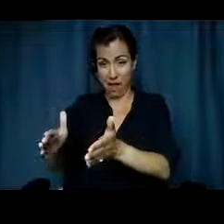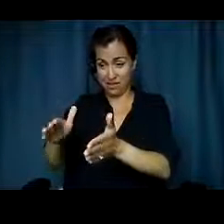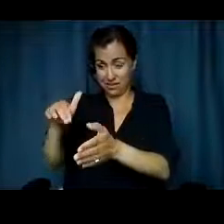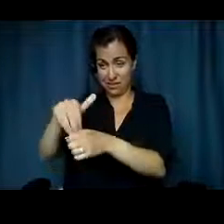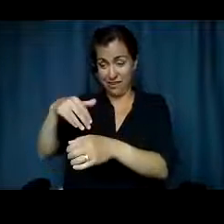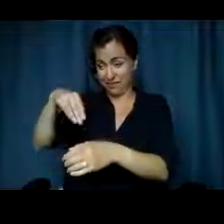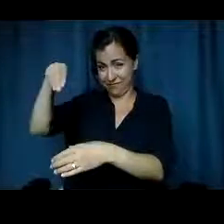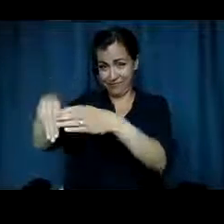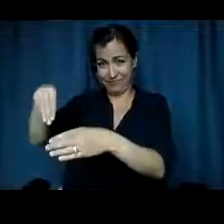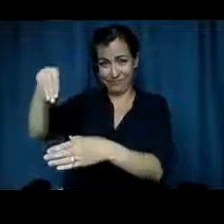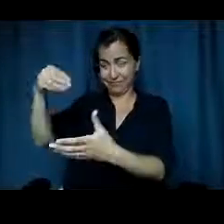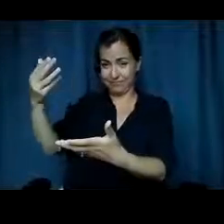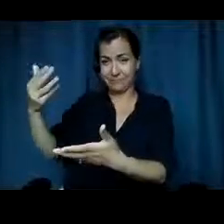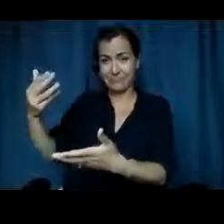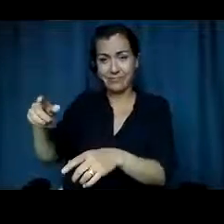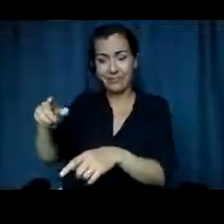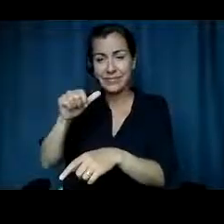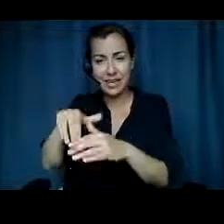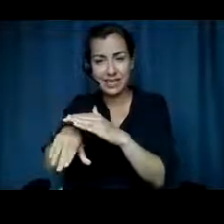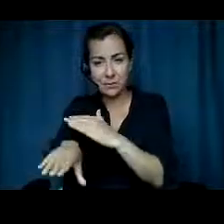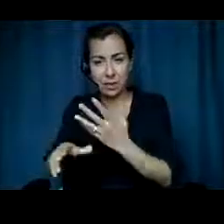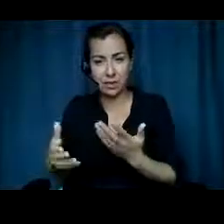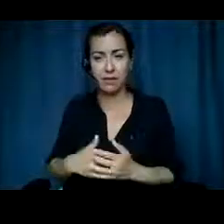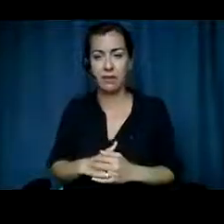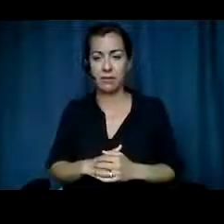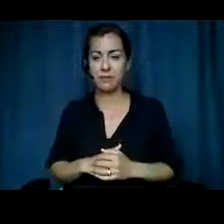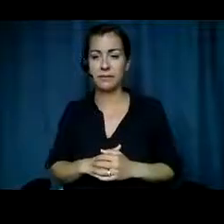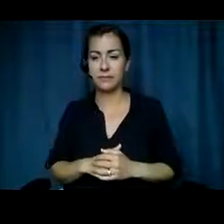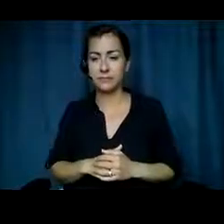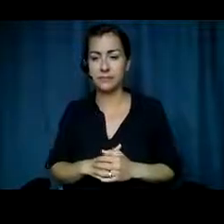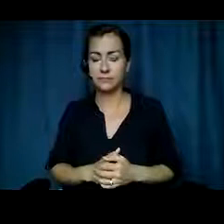have the maximum independence in filling out their ballot so that they